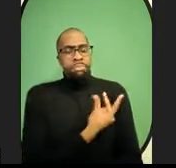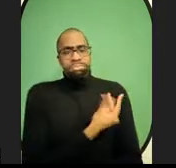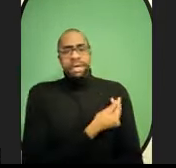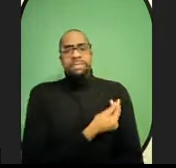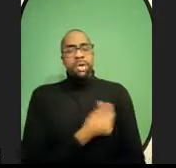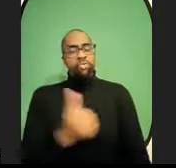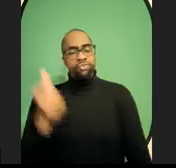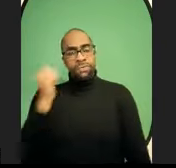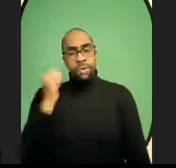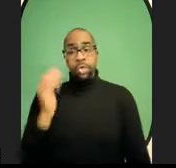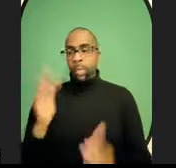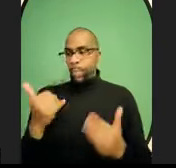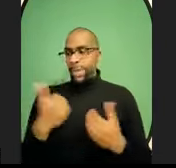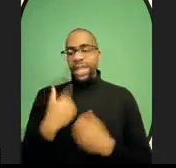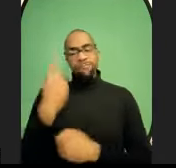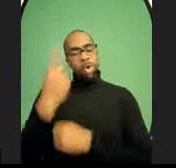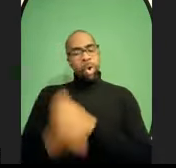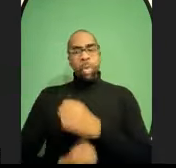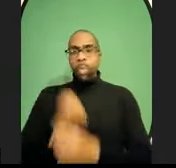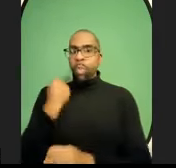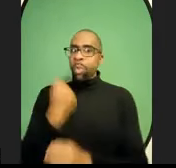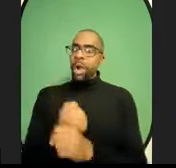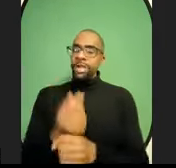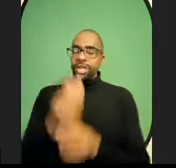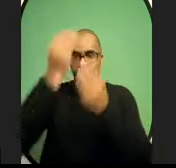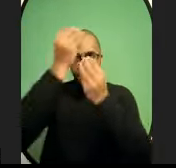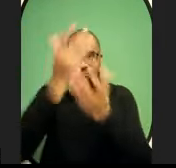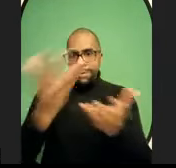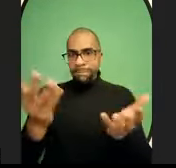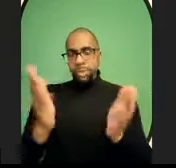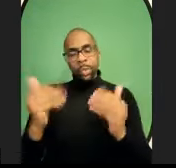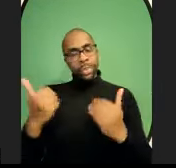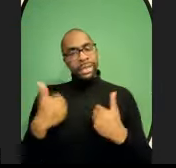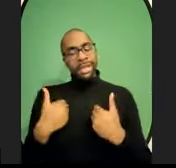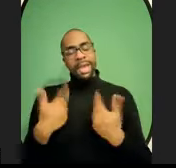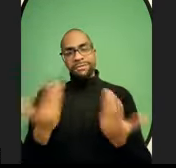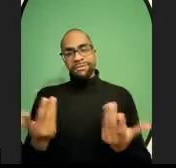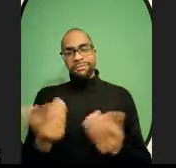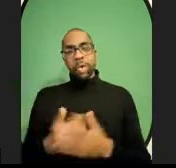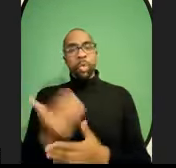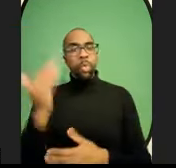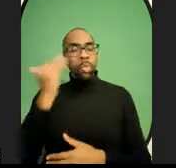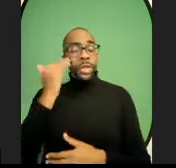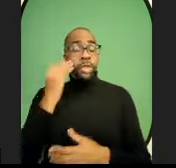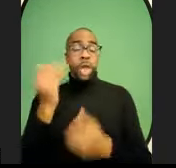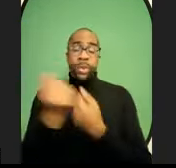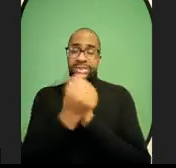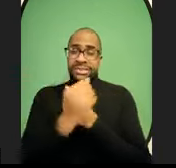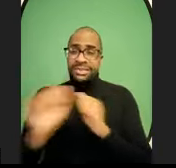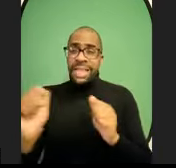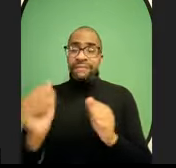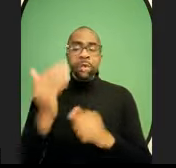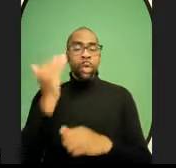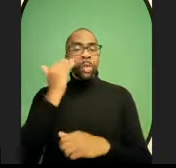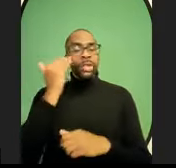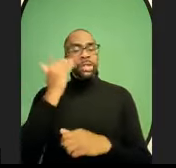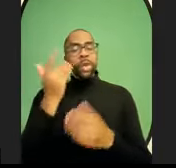want to get vaccinated we have want to get vaccinated we have, you know, over a year of data. we have We have all the information that We have all the information that we need we know this is